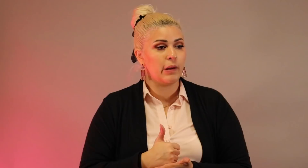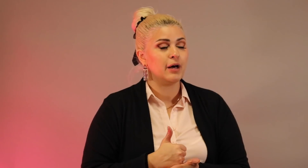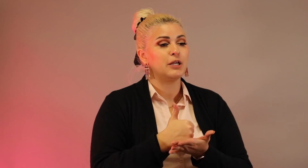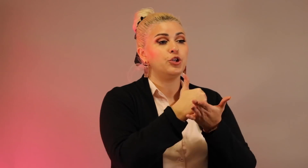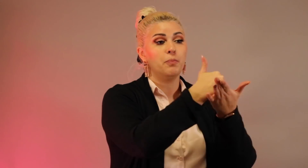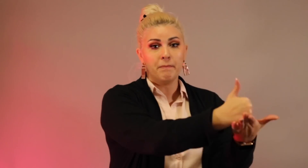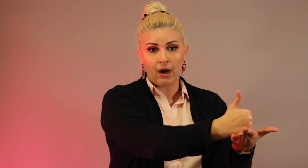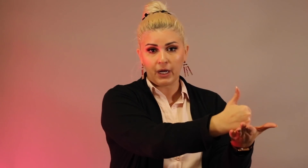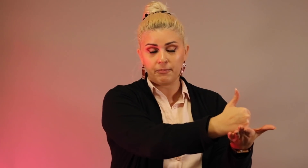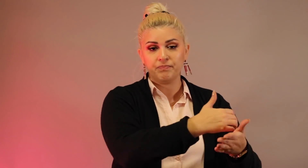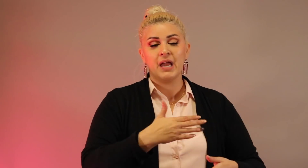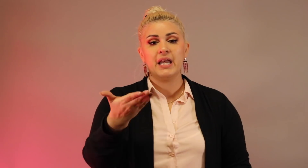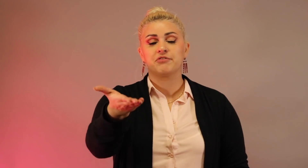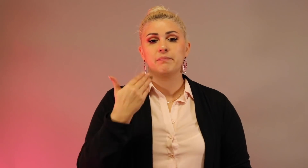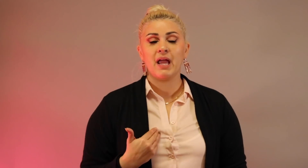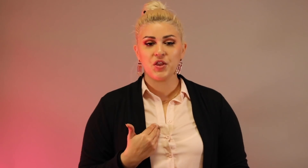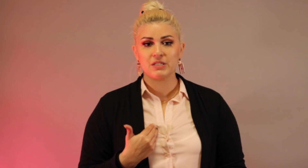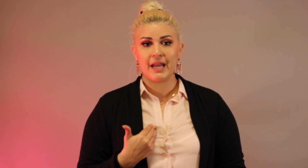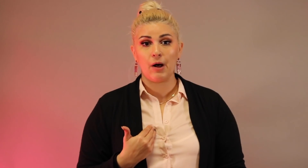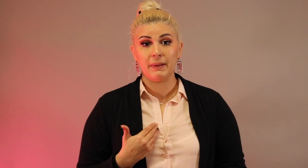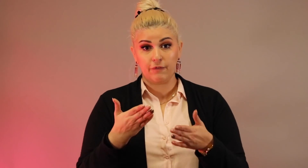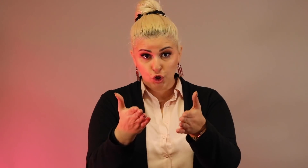or I'm helping you, Mary. Now, if Samantha was gonna to help me.